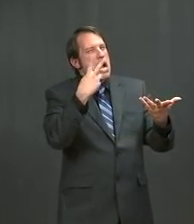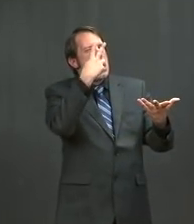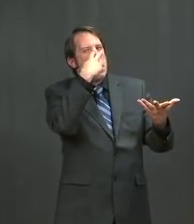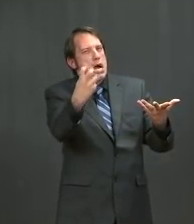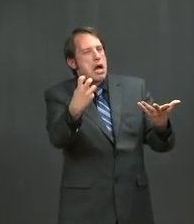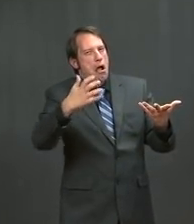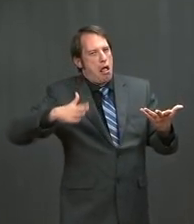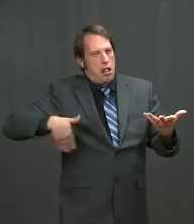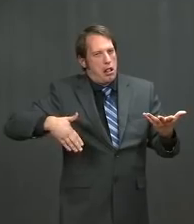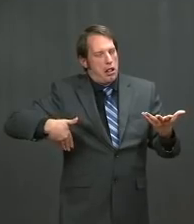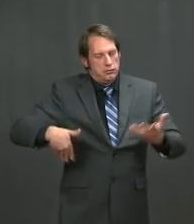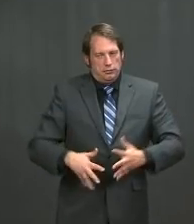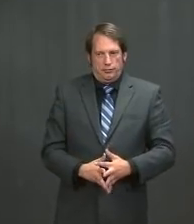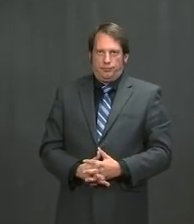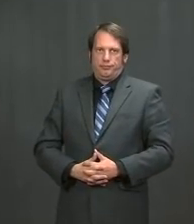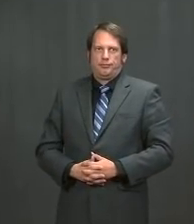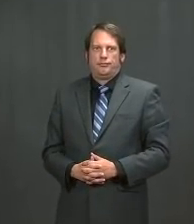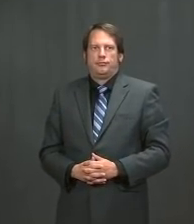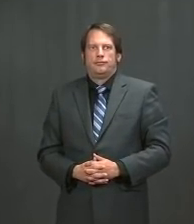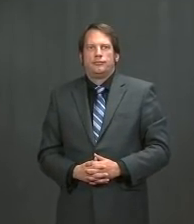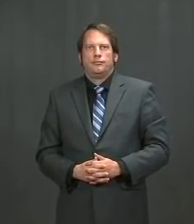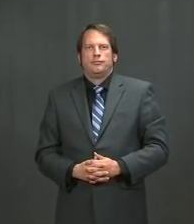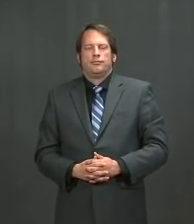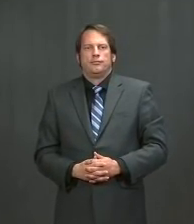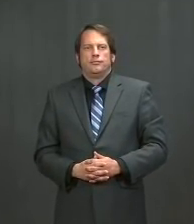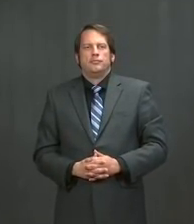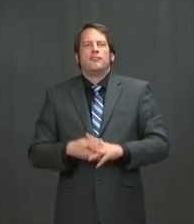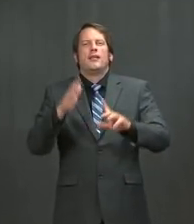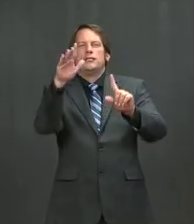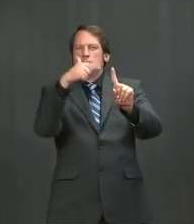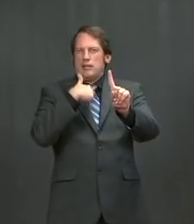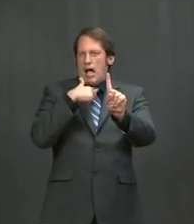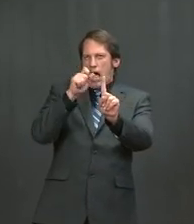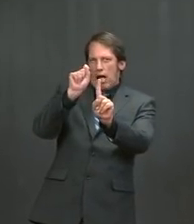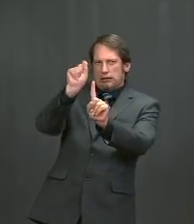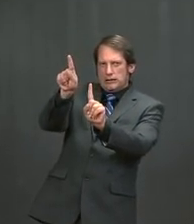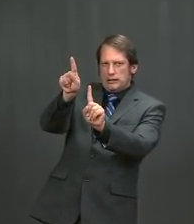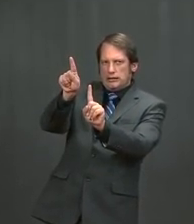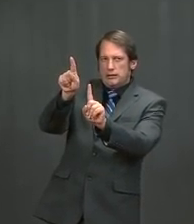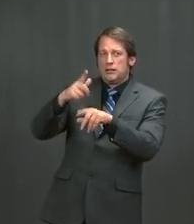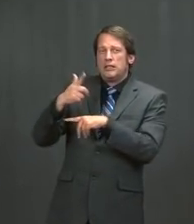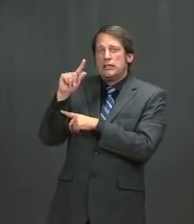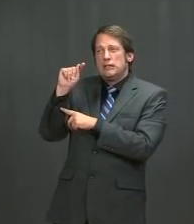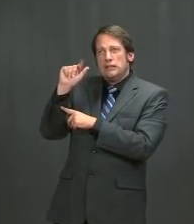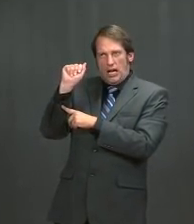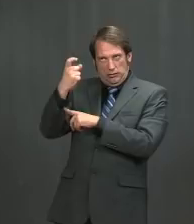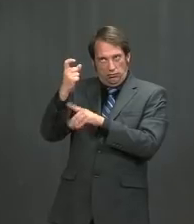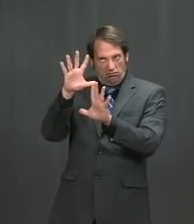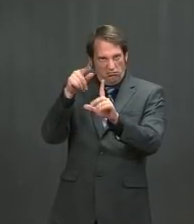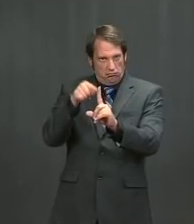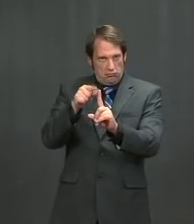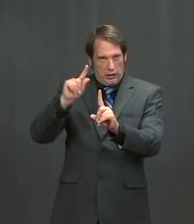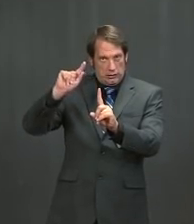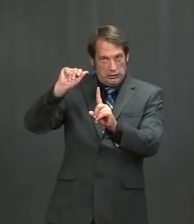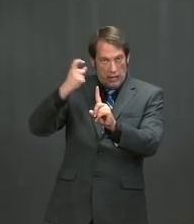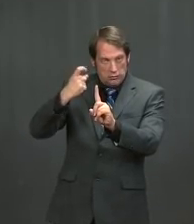The Press: Yes. So, on the -- on the front -- on the tax front: I understand that you are, you know,